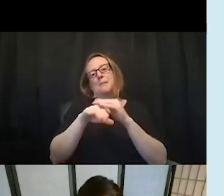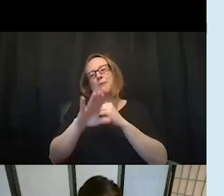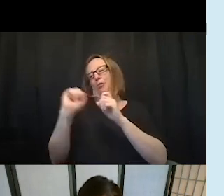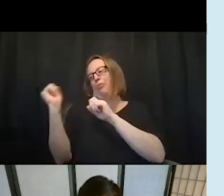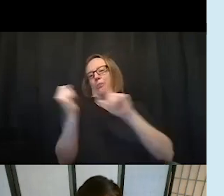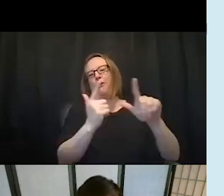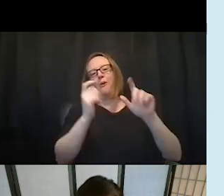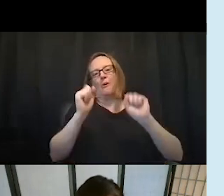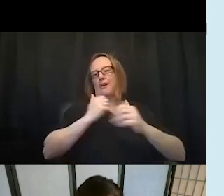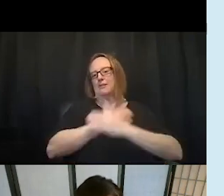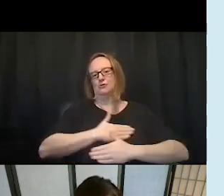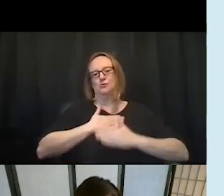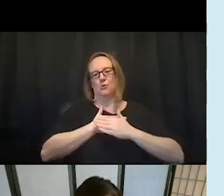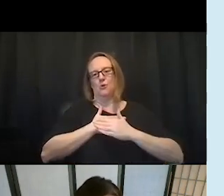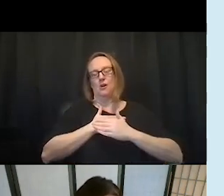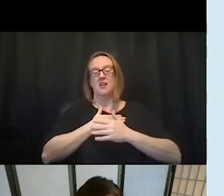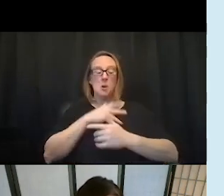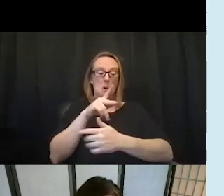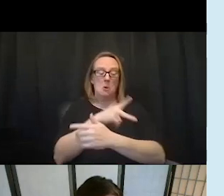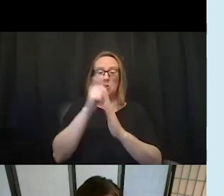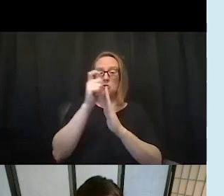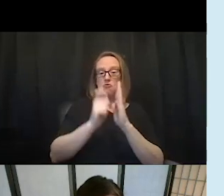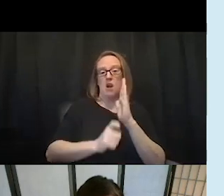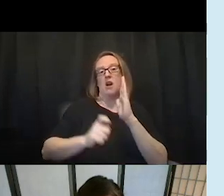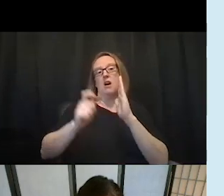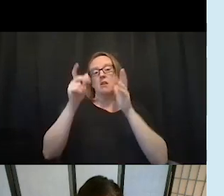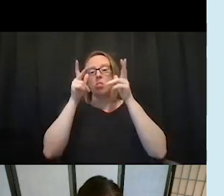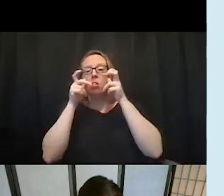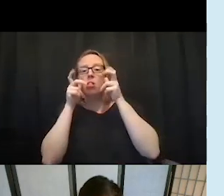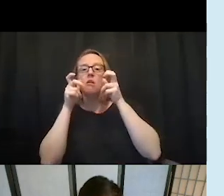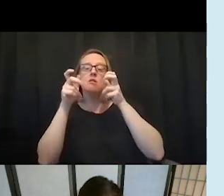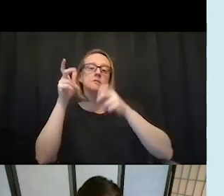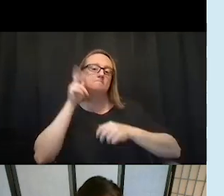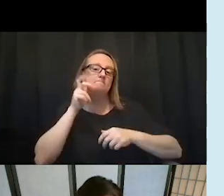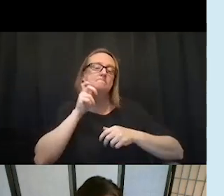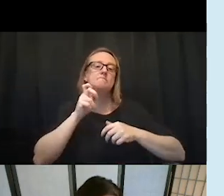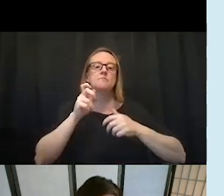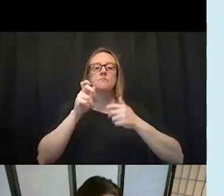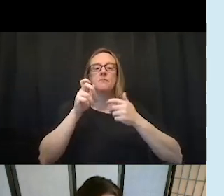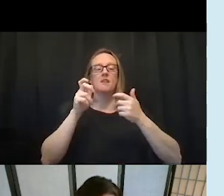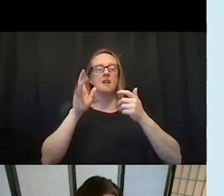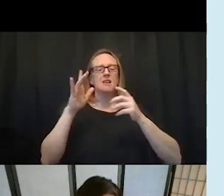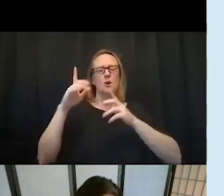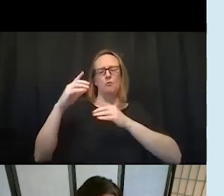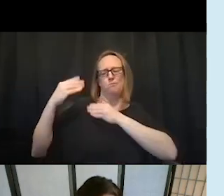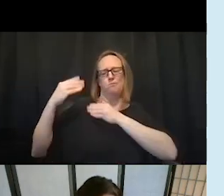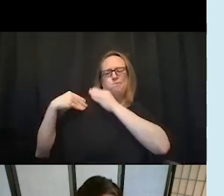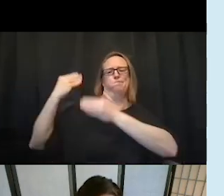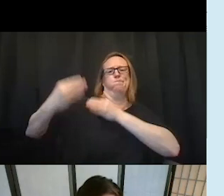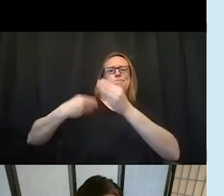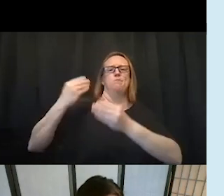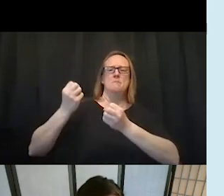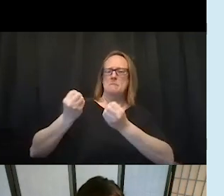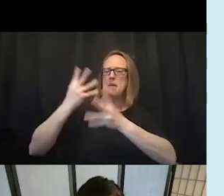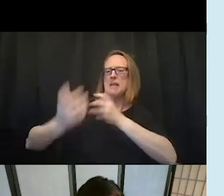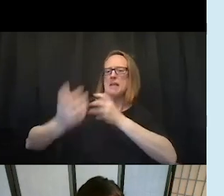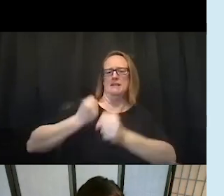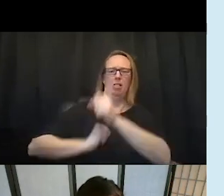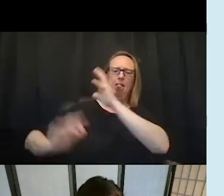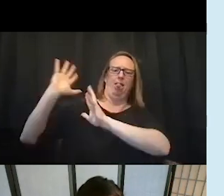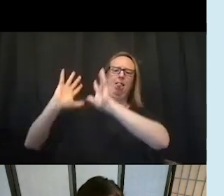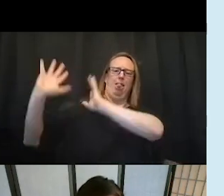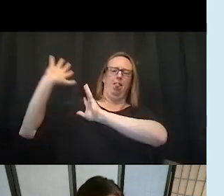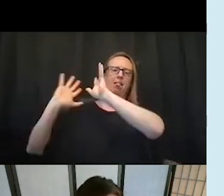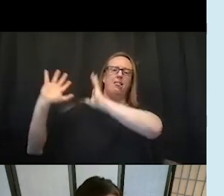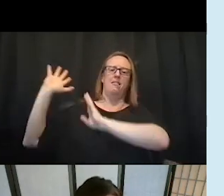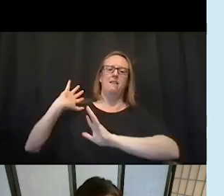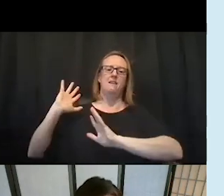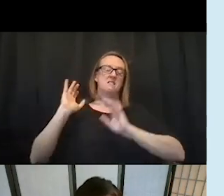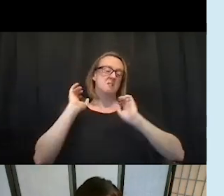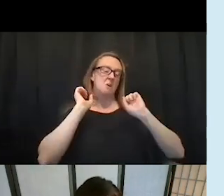art form and uh it predates literacy. So it can be oral, it can be um in writing or in ASL and